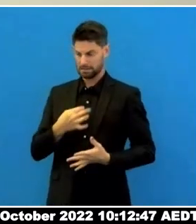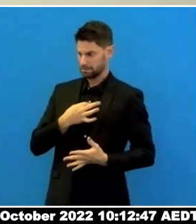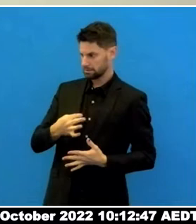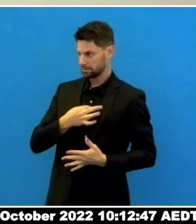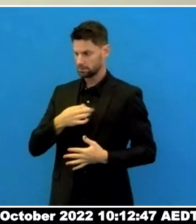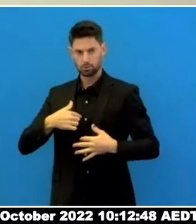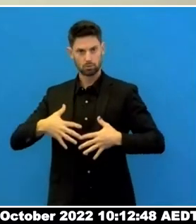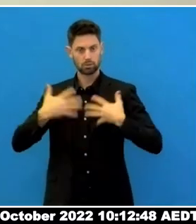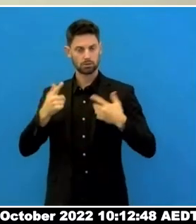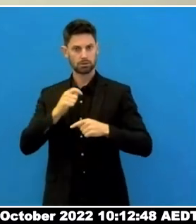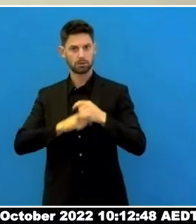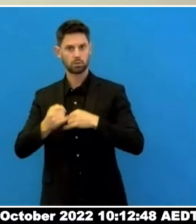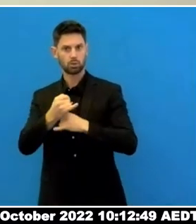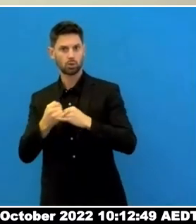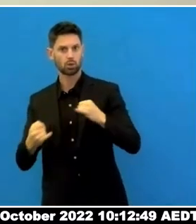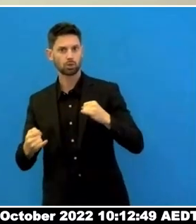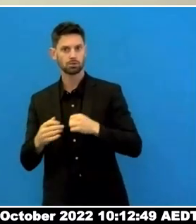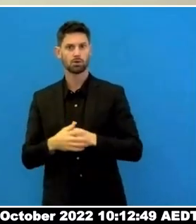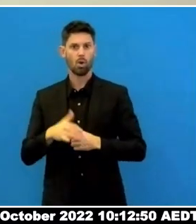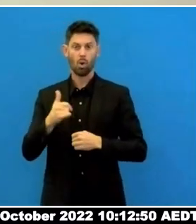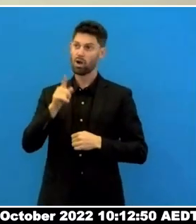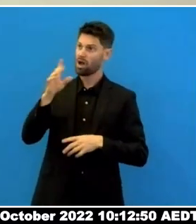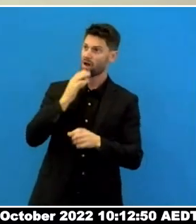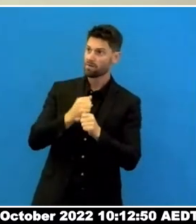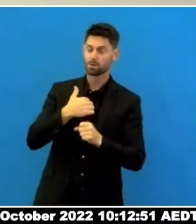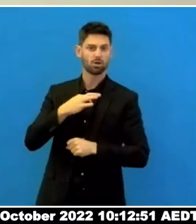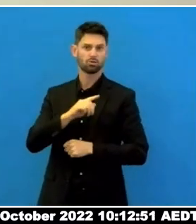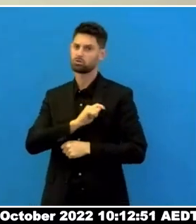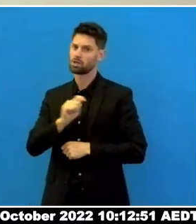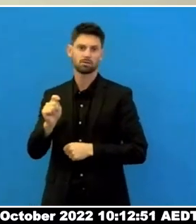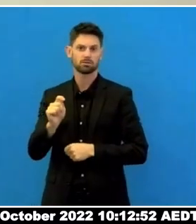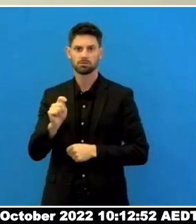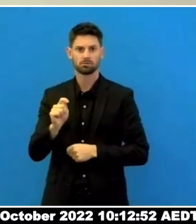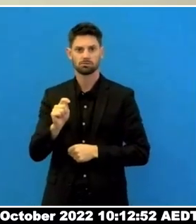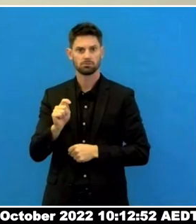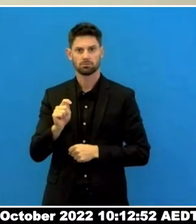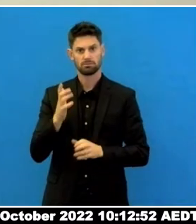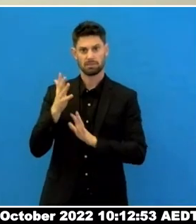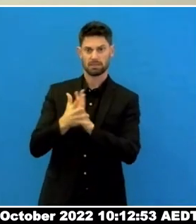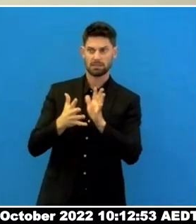Lack of trust in official agencies such as possible discrimination by the police